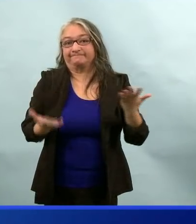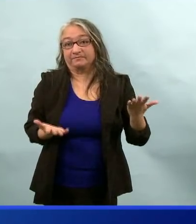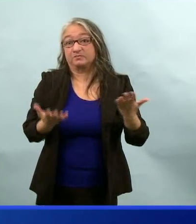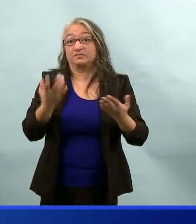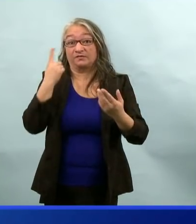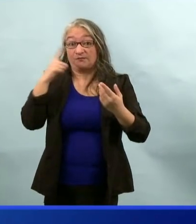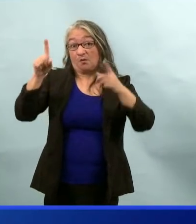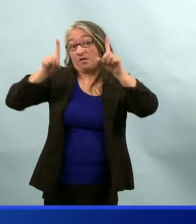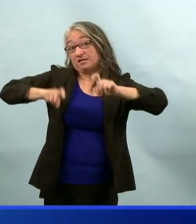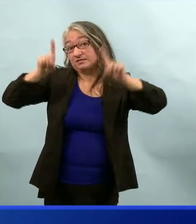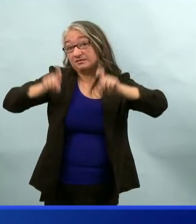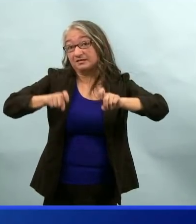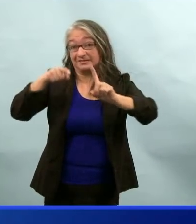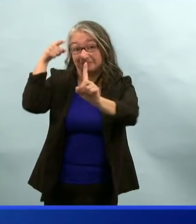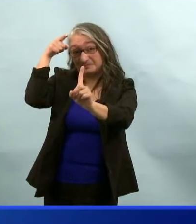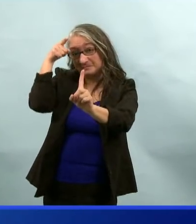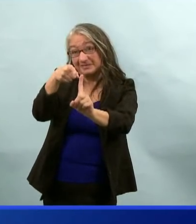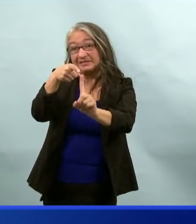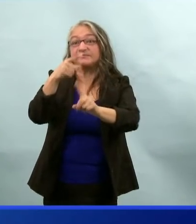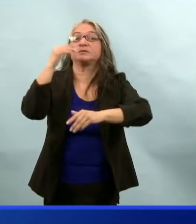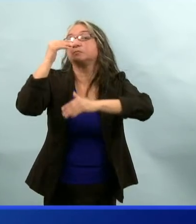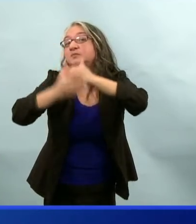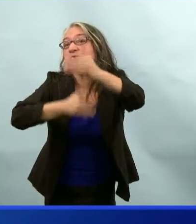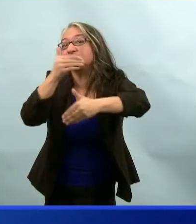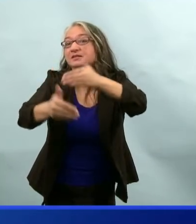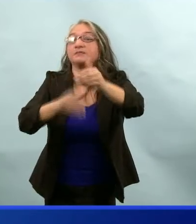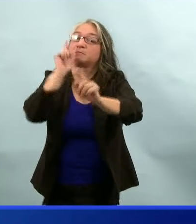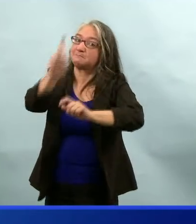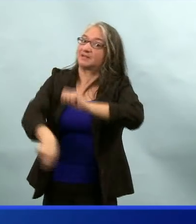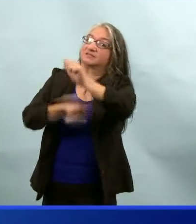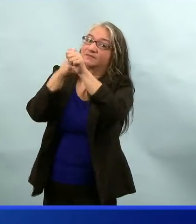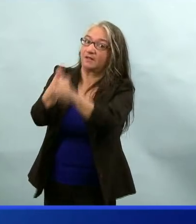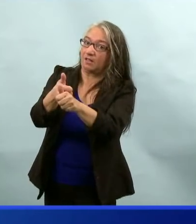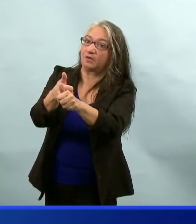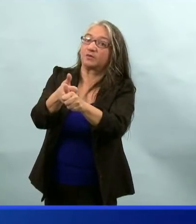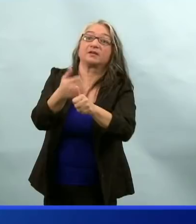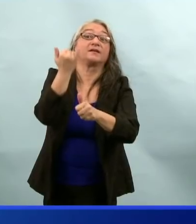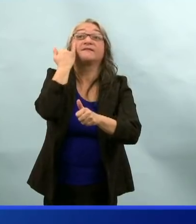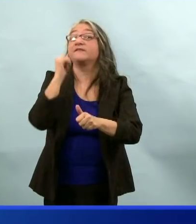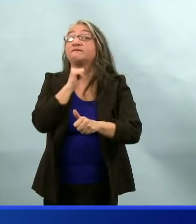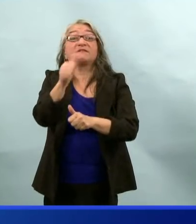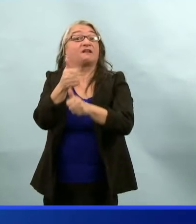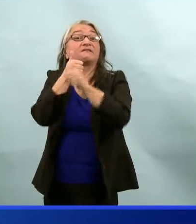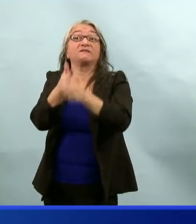certain way for them to be accurate otherwise some people might find a false sense of reassurance